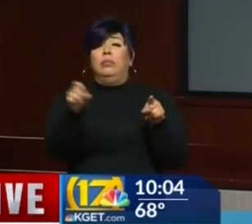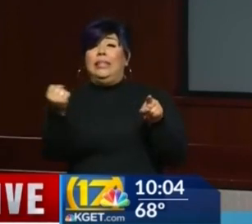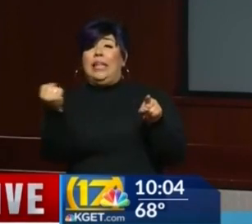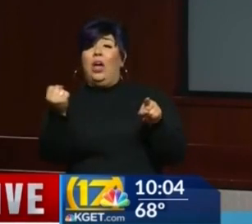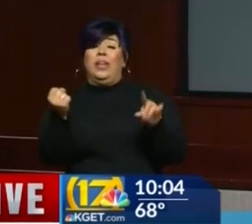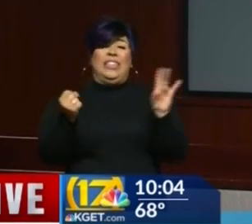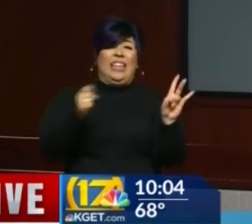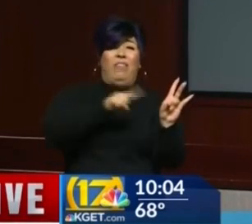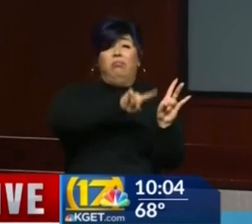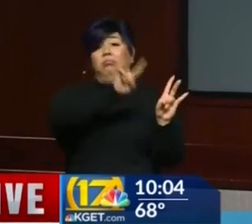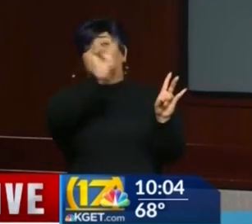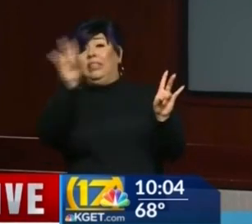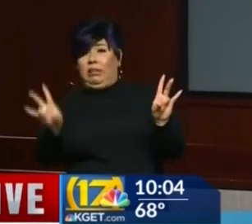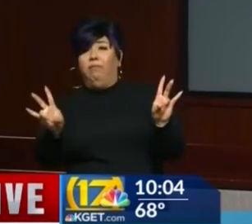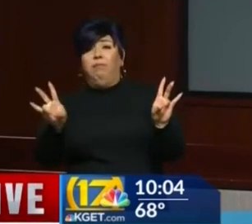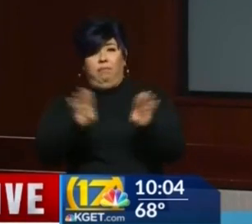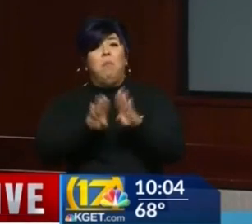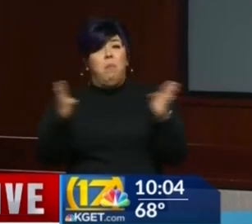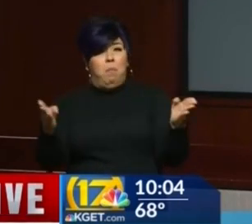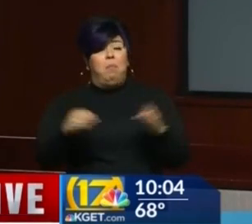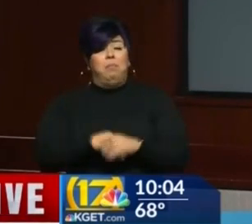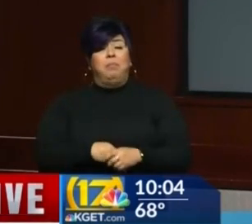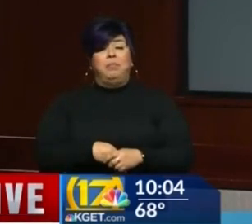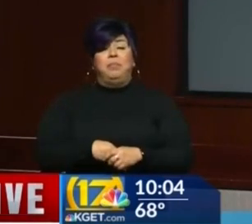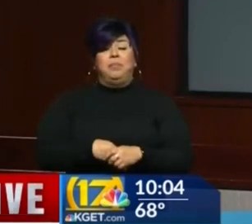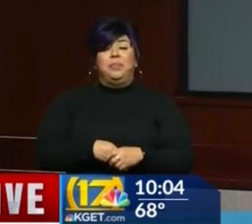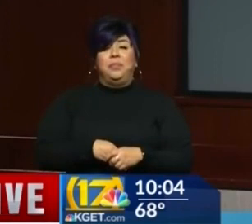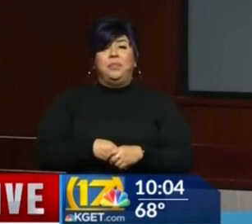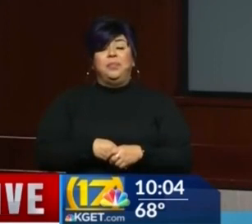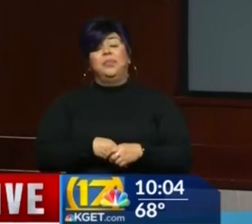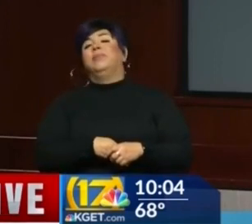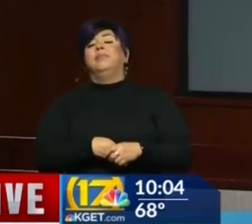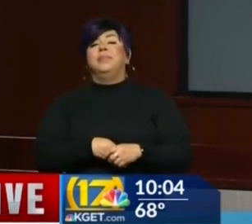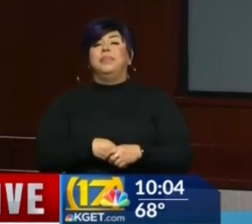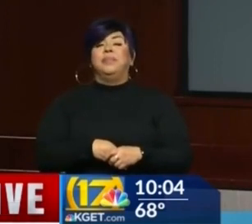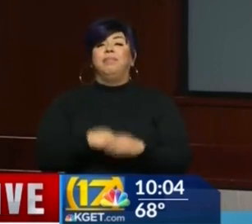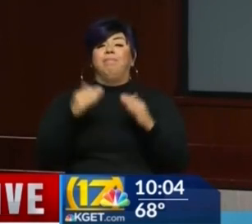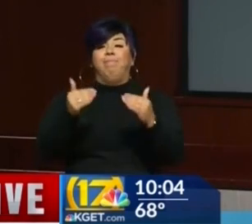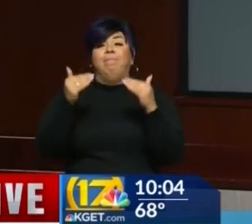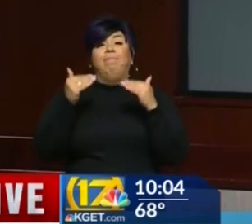THE ROSCOE LIBRARY AT 1102 SEVENTH STREET THEY ARE OPEN